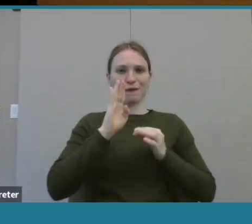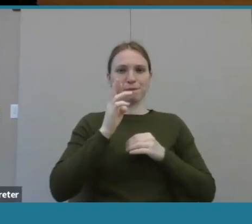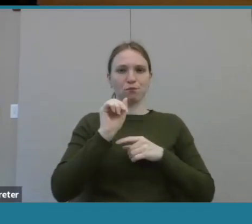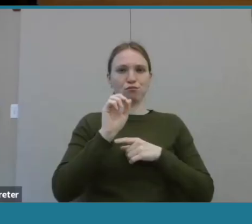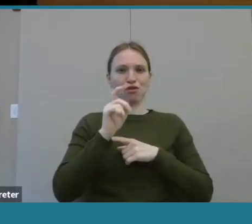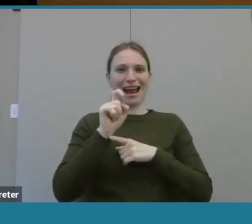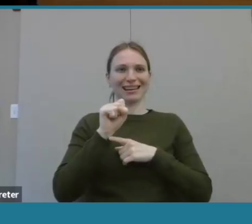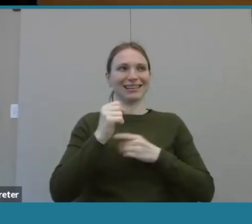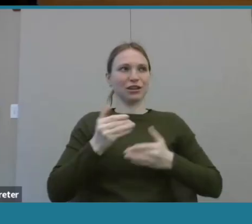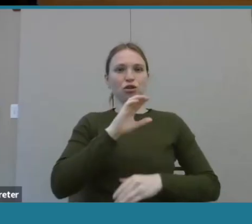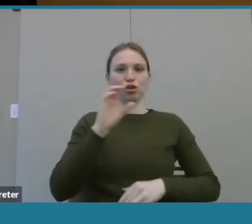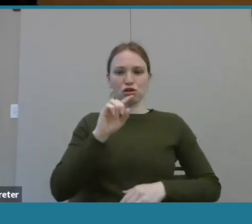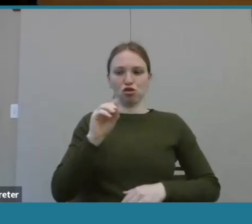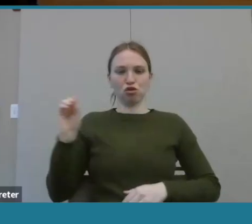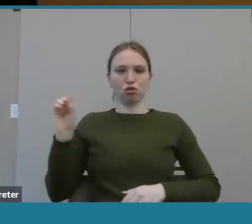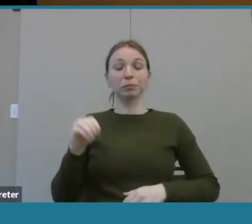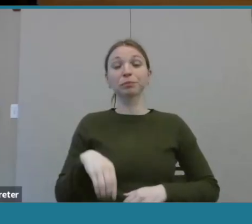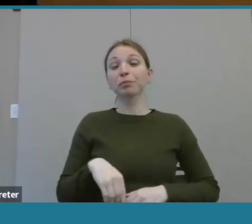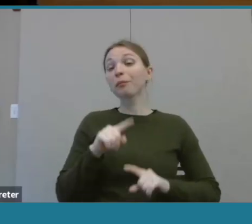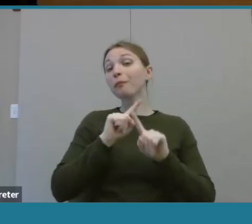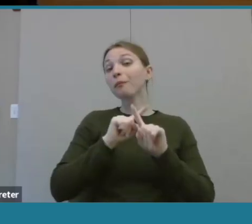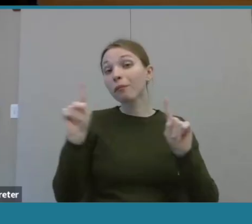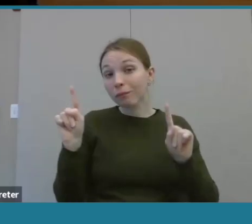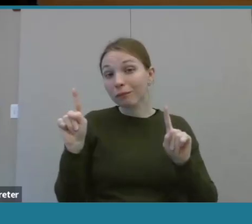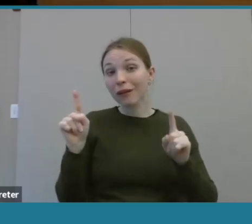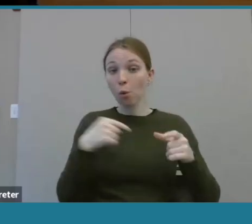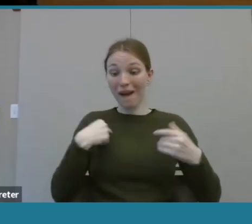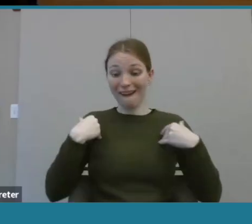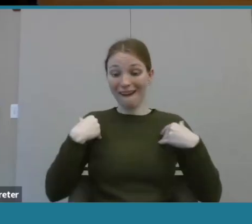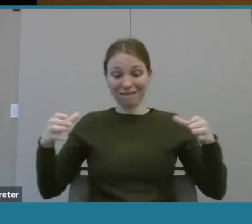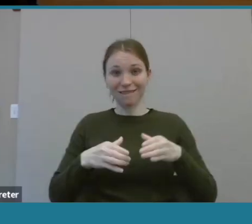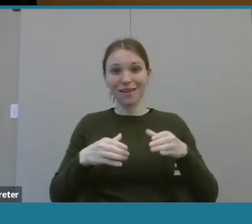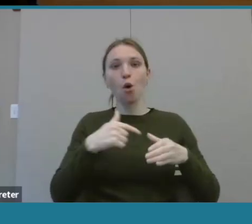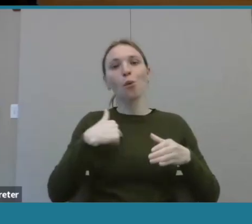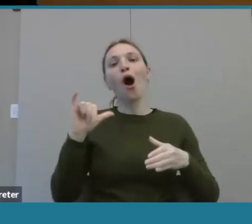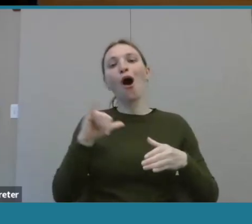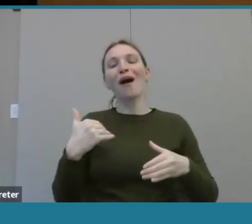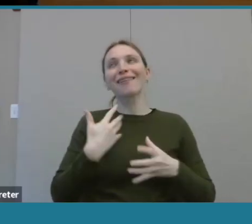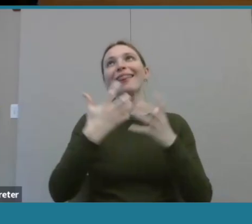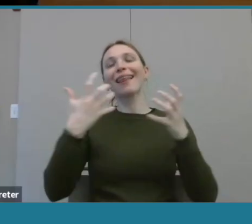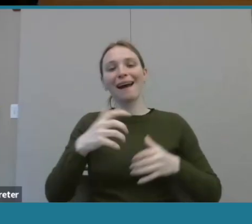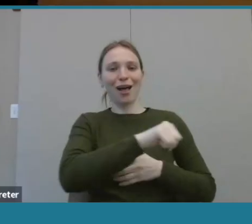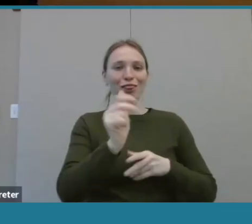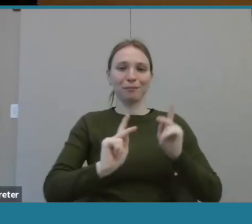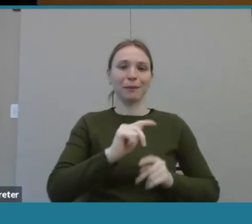But in order to do that correctly, we also bring in a lot of people around the zoo. Those would be our internal partners, which are usually made up of animal